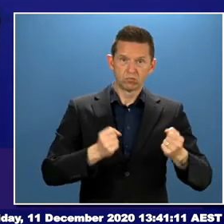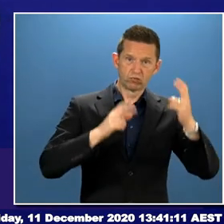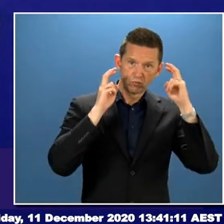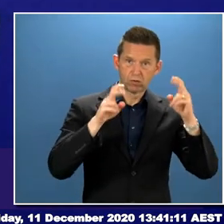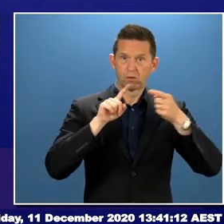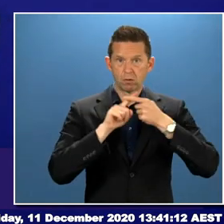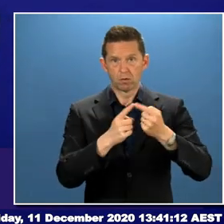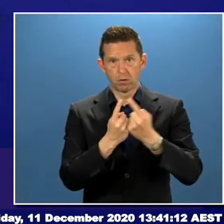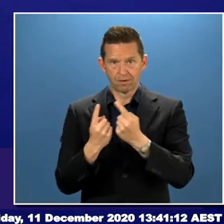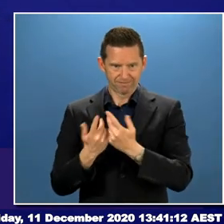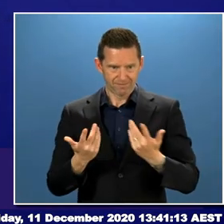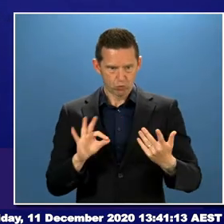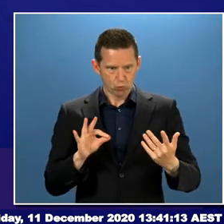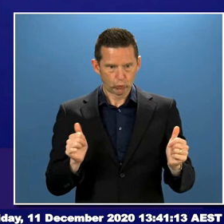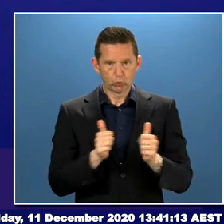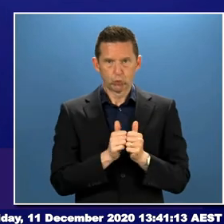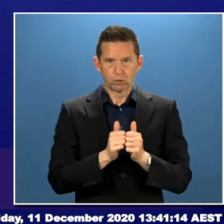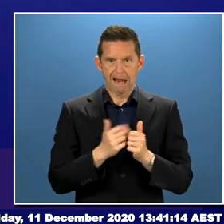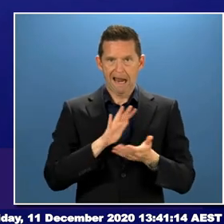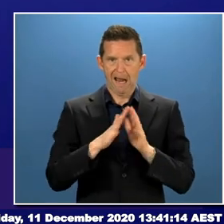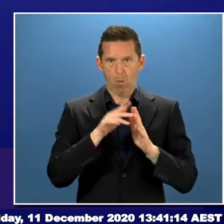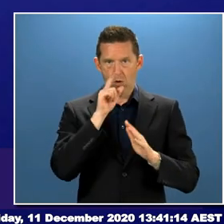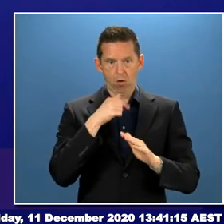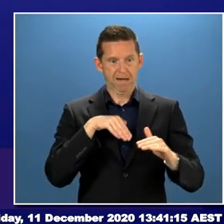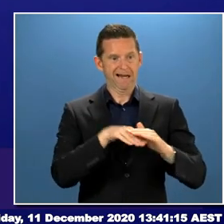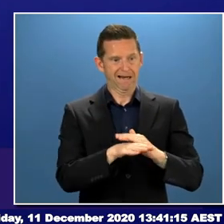disability to travel to their place of employment.